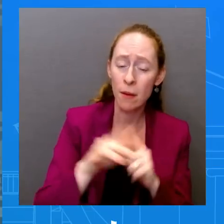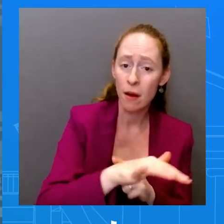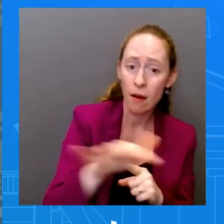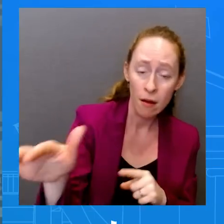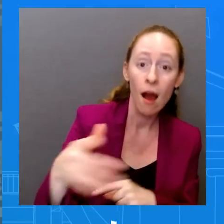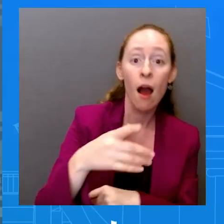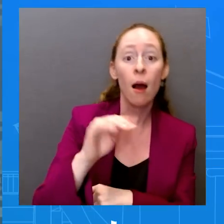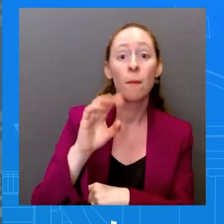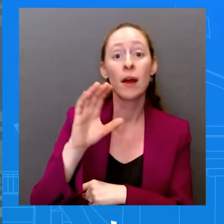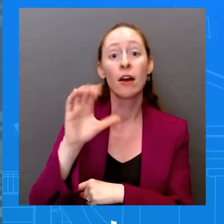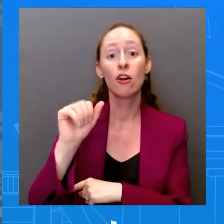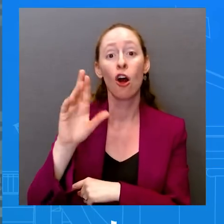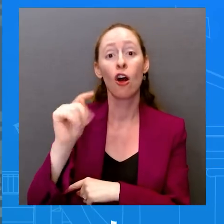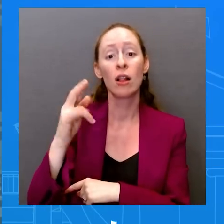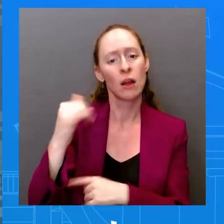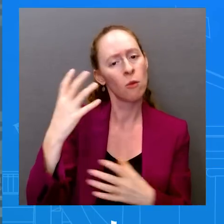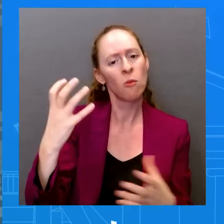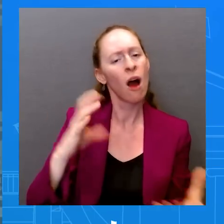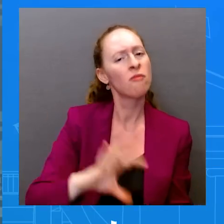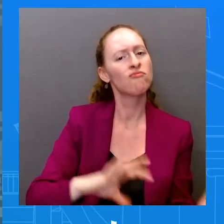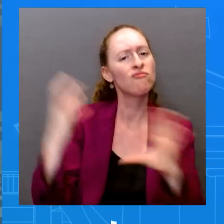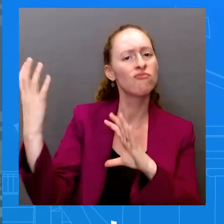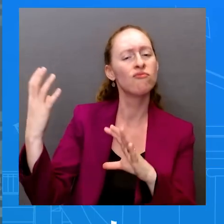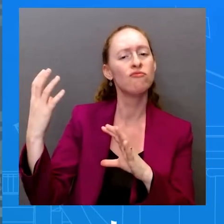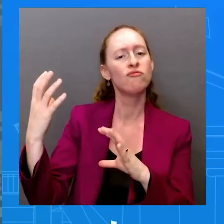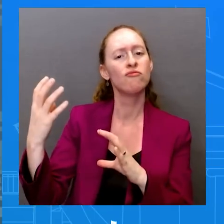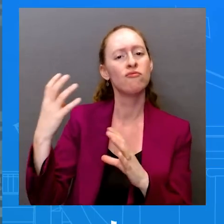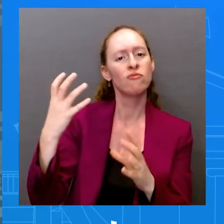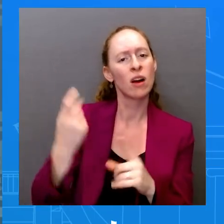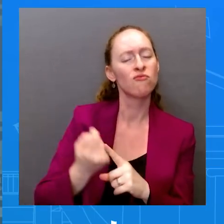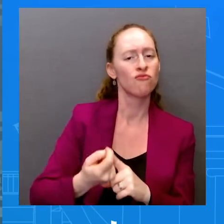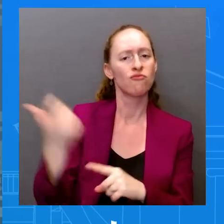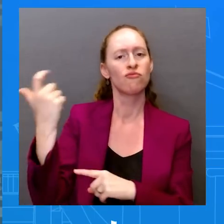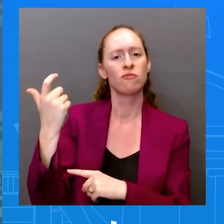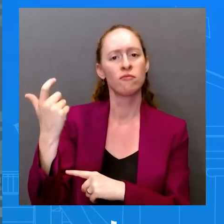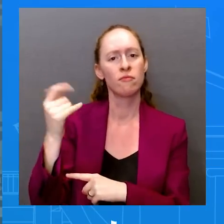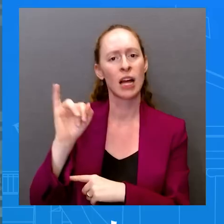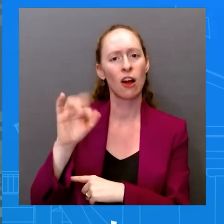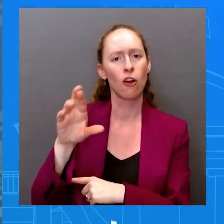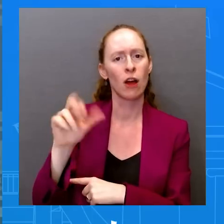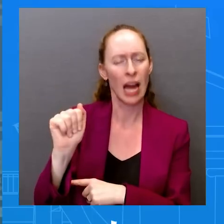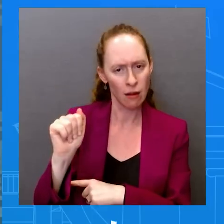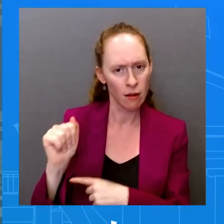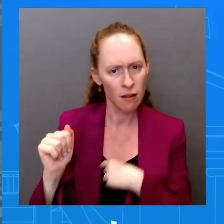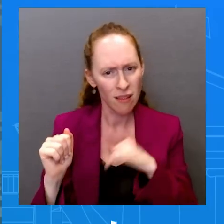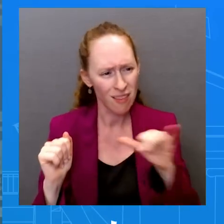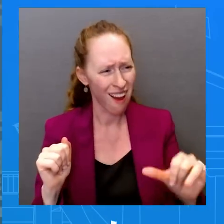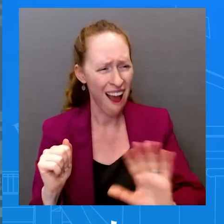is going to help lower costs for our seniors. It is a -- it is a big win for the American people